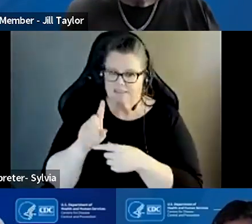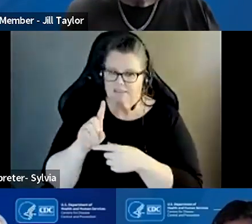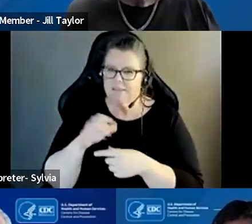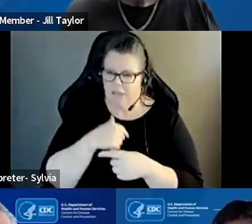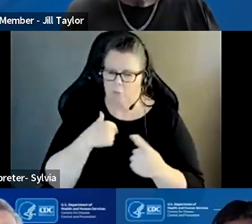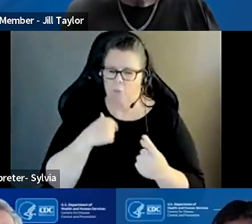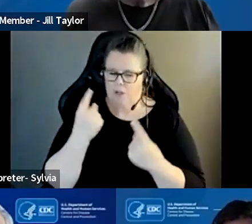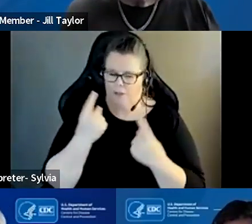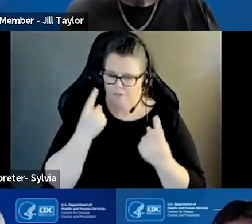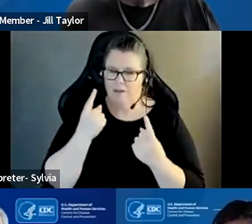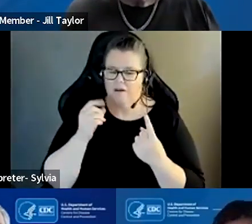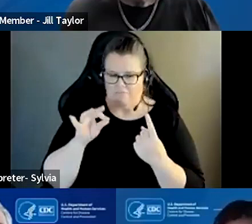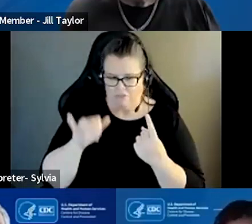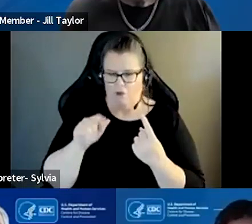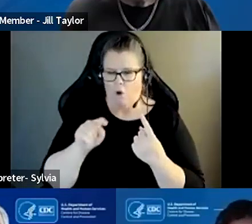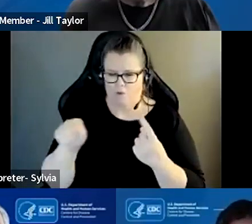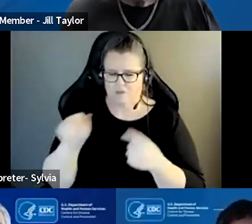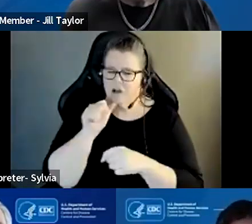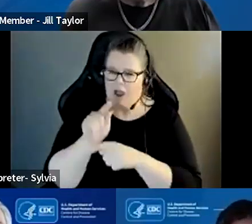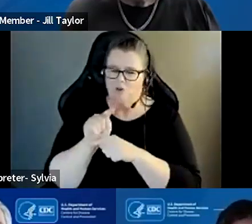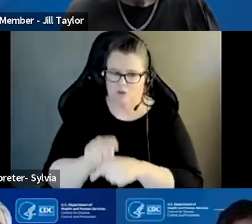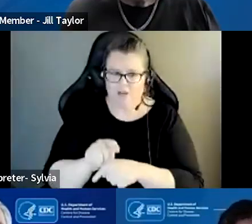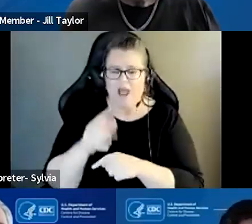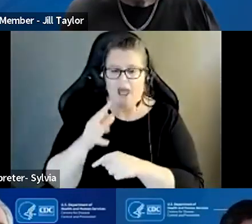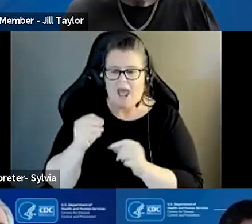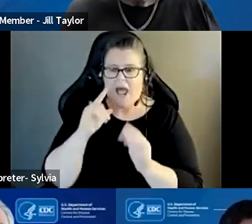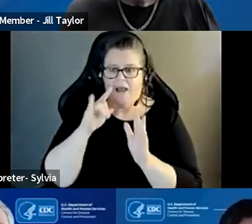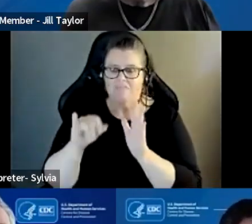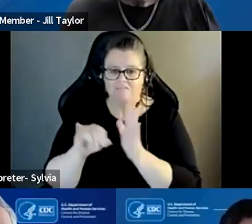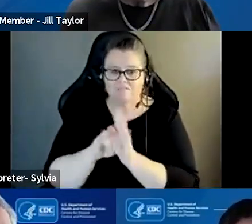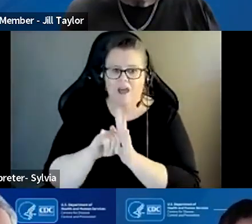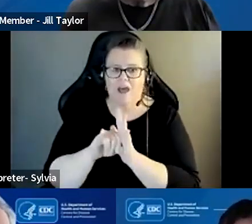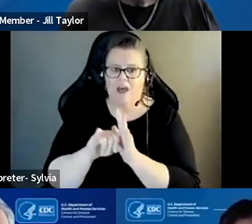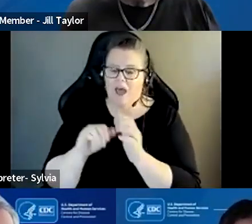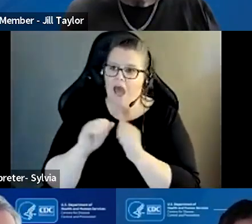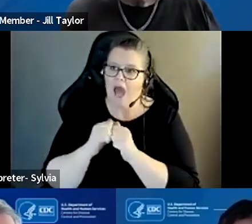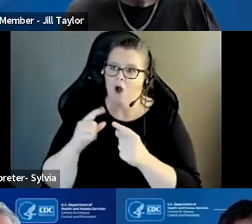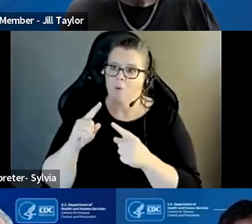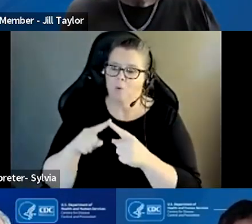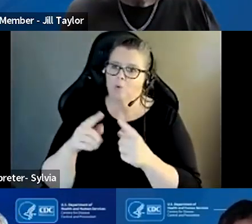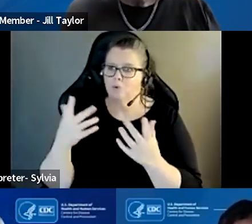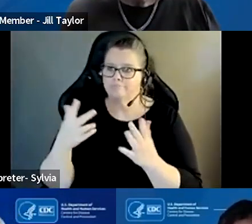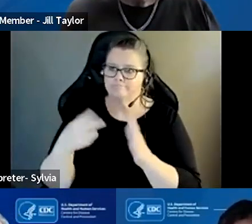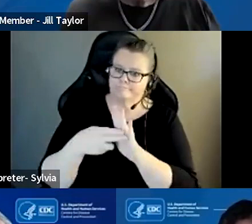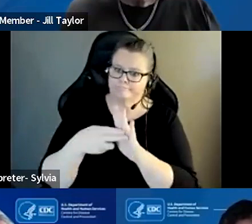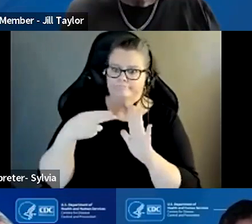of the data sources, but identifying how to call that out here I think would be very helpful. Great issues.